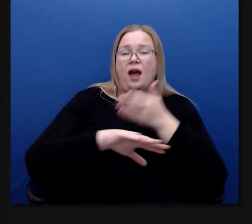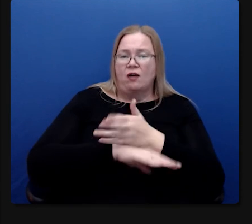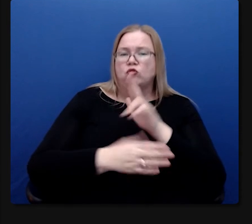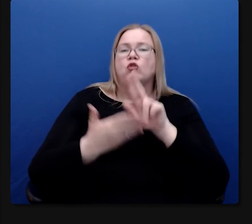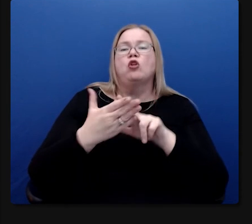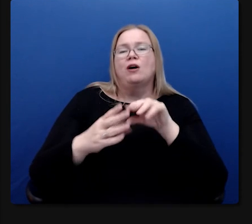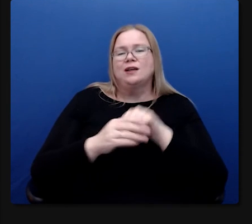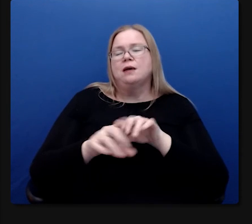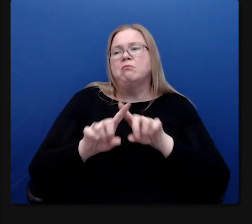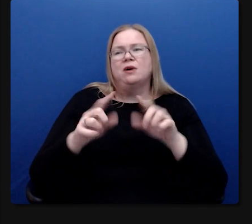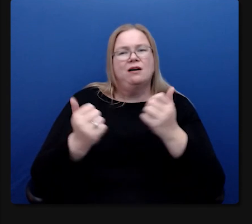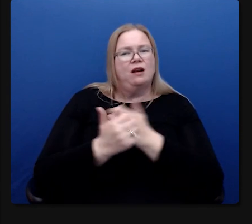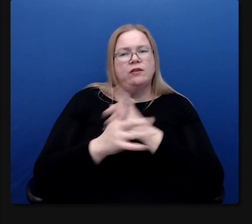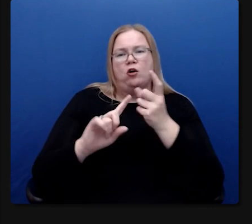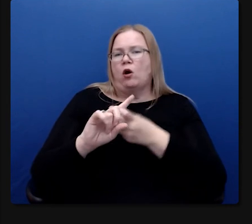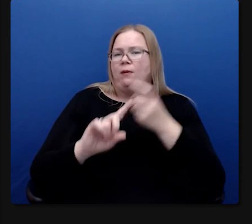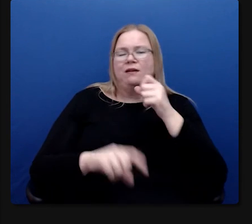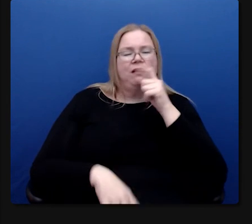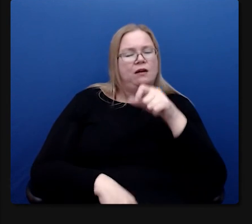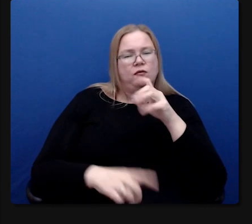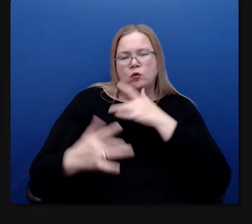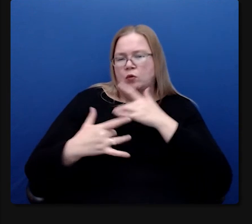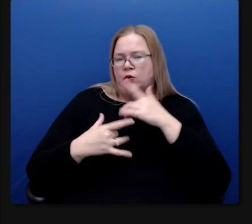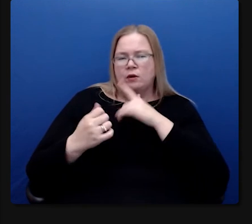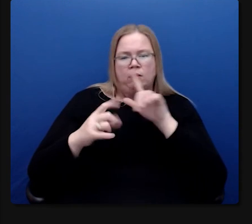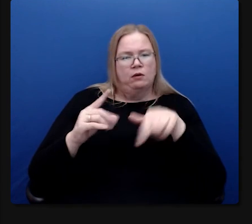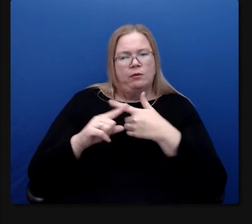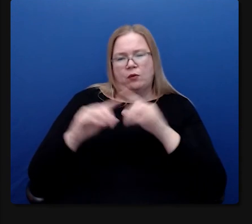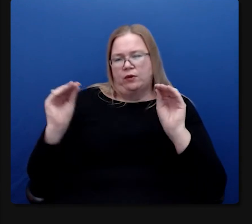after you log in, but it's all automated and you don't have to worry about it.